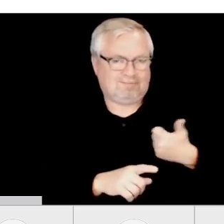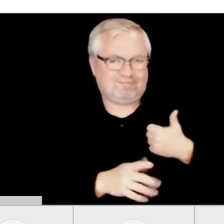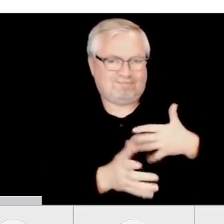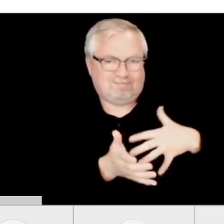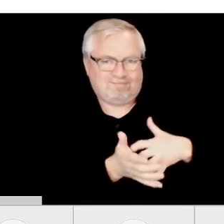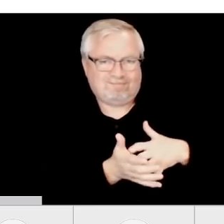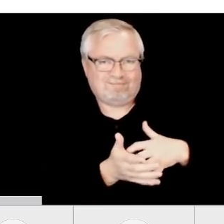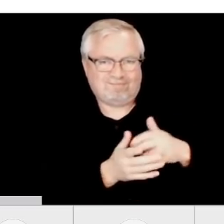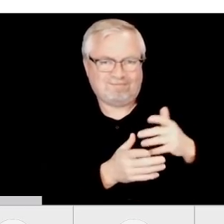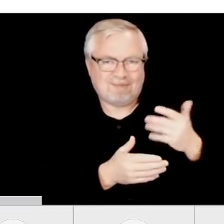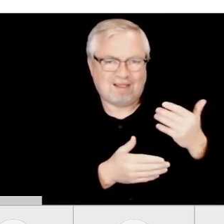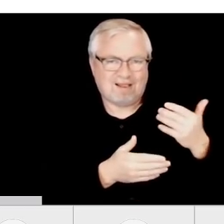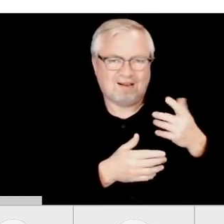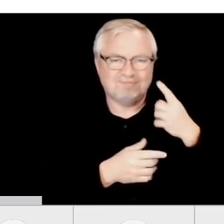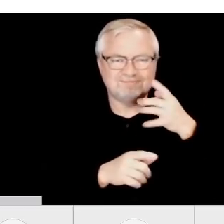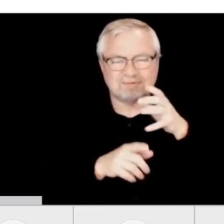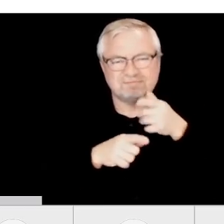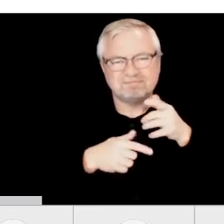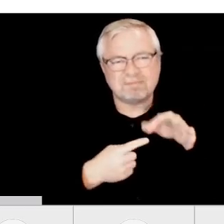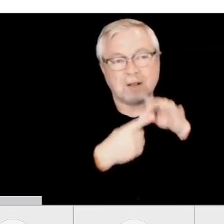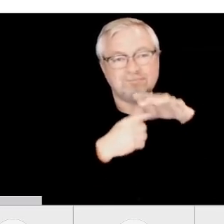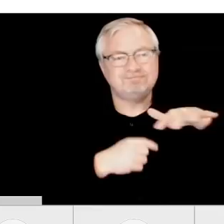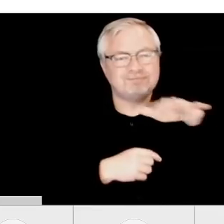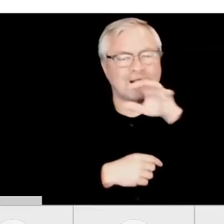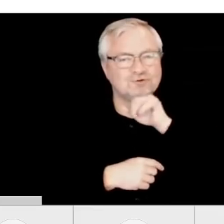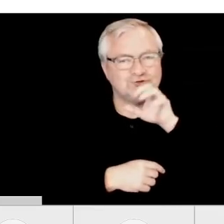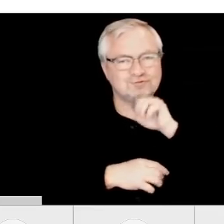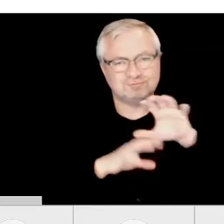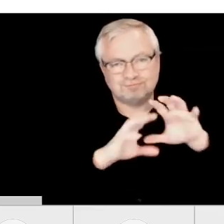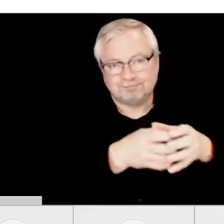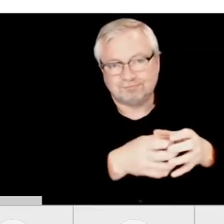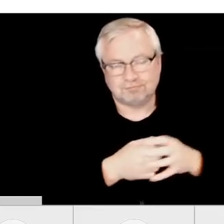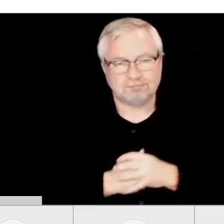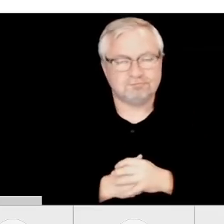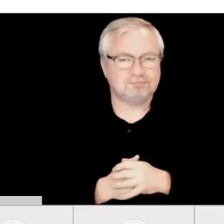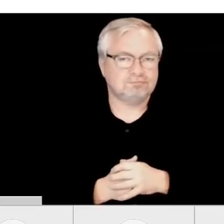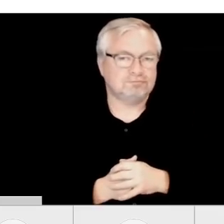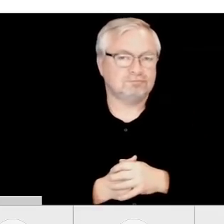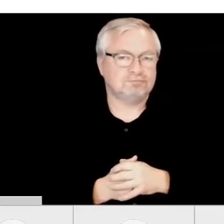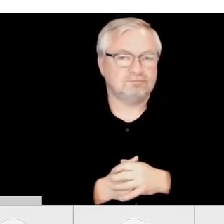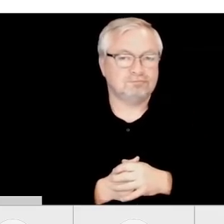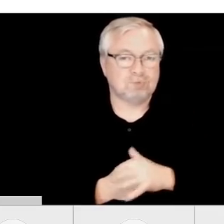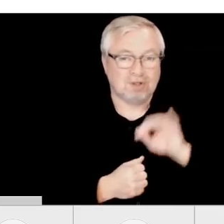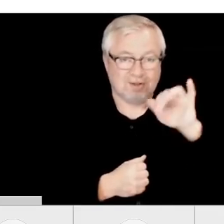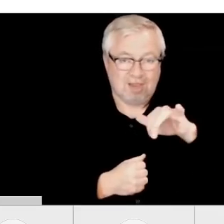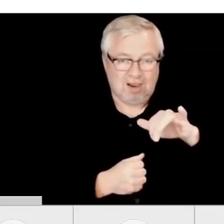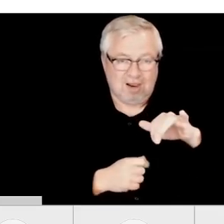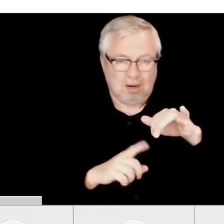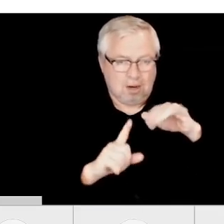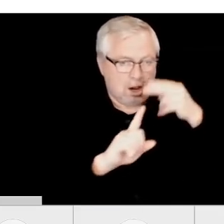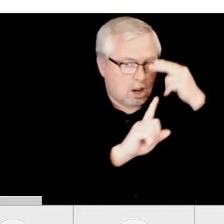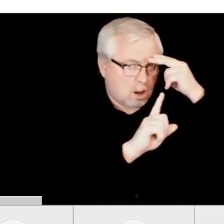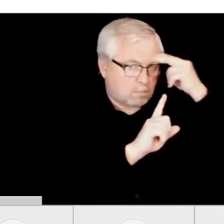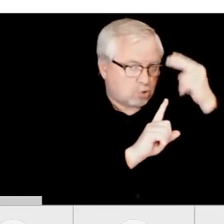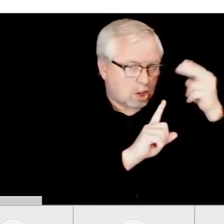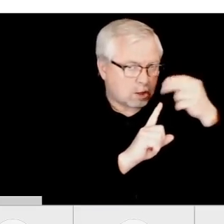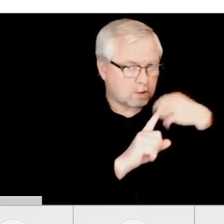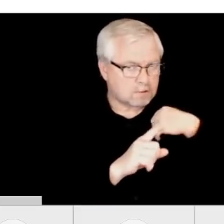And then Scenario 6, to the extent that hypothetical scenario pushes out